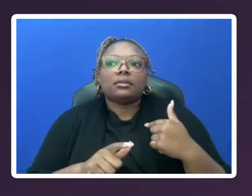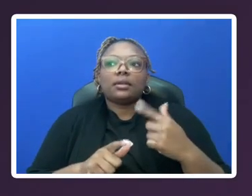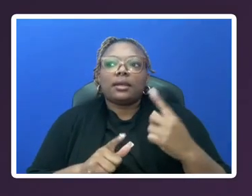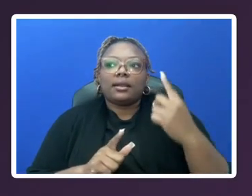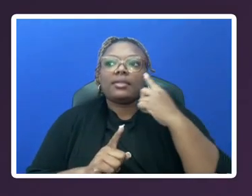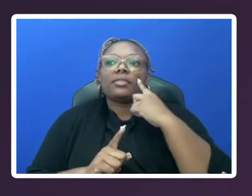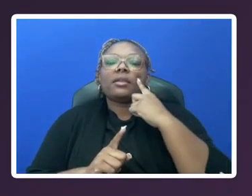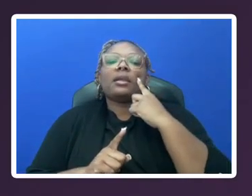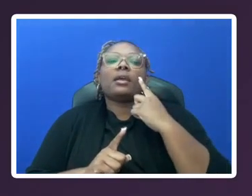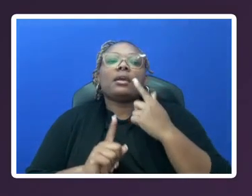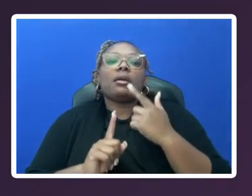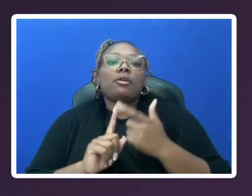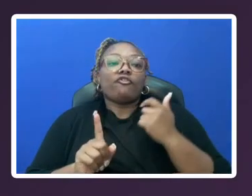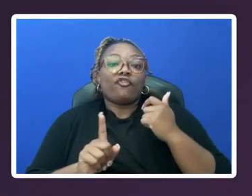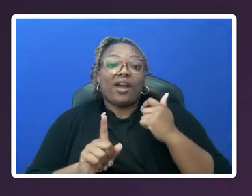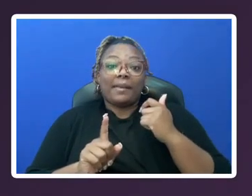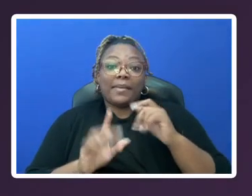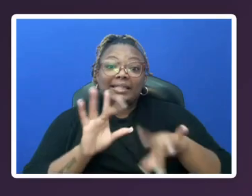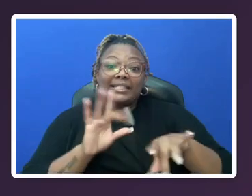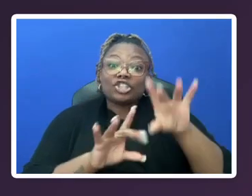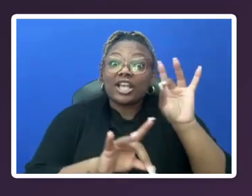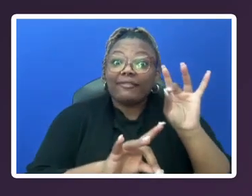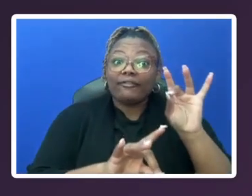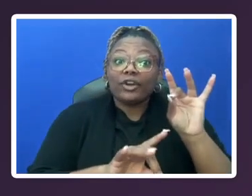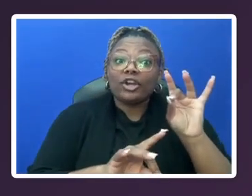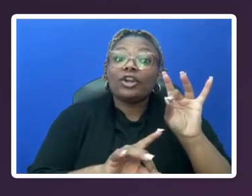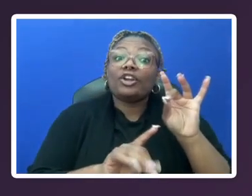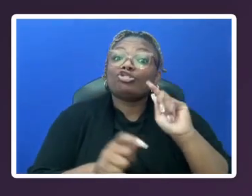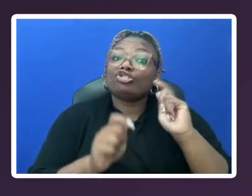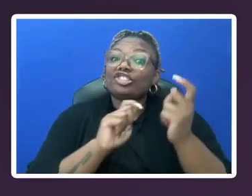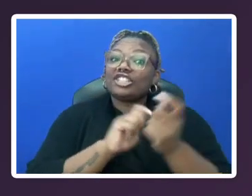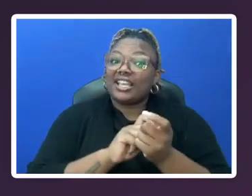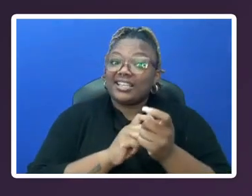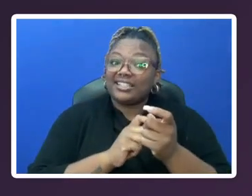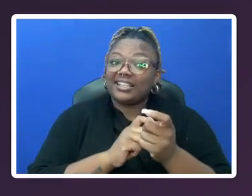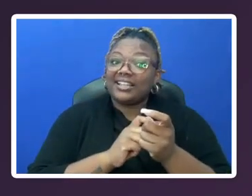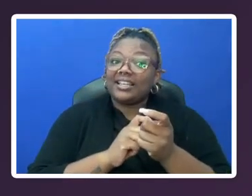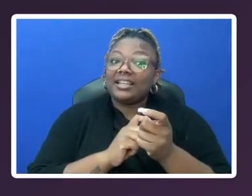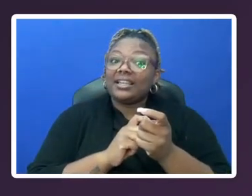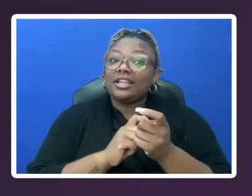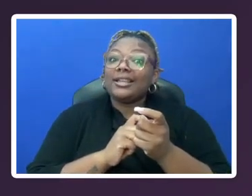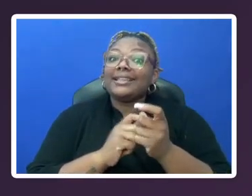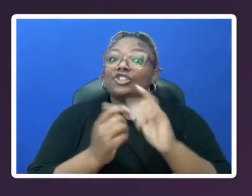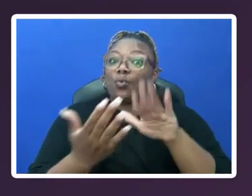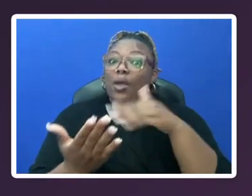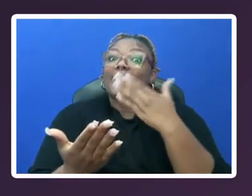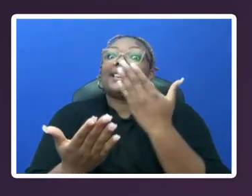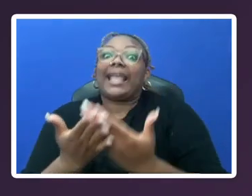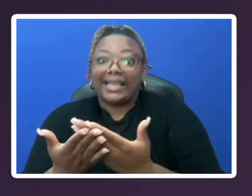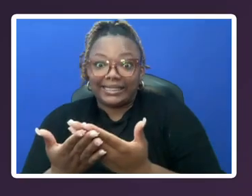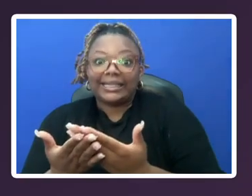discovered to, you know, landed right, and to acknowledge that Indigenous people have